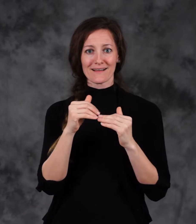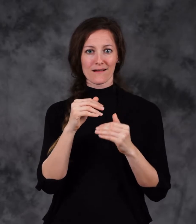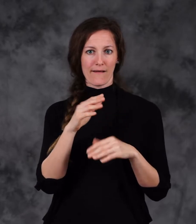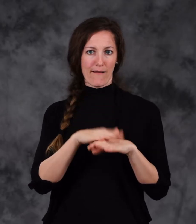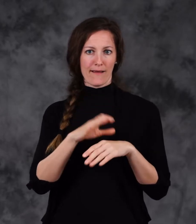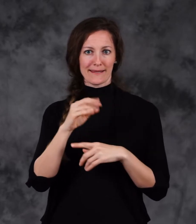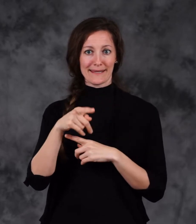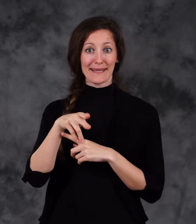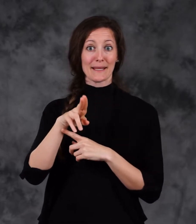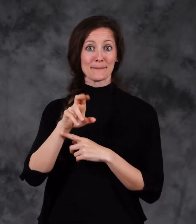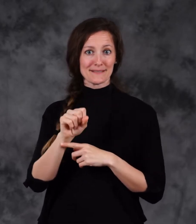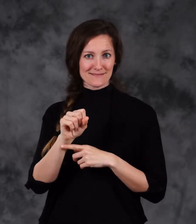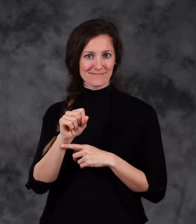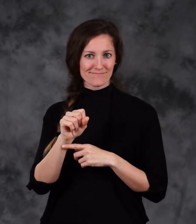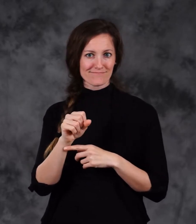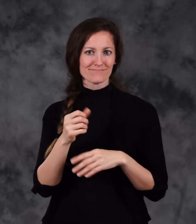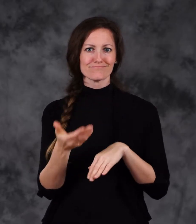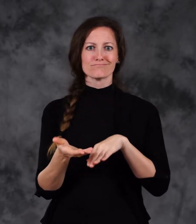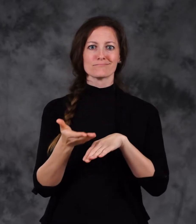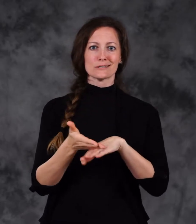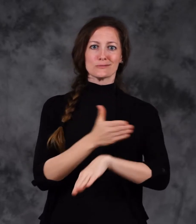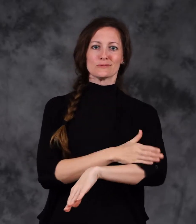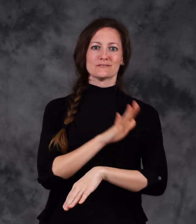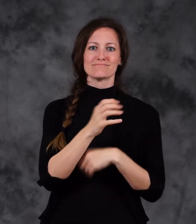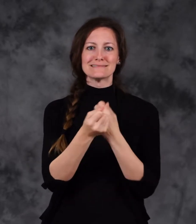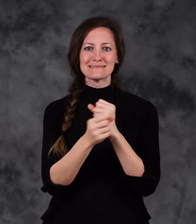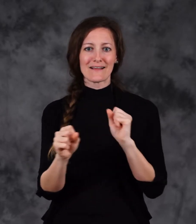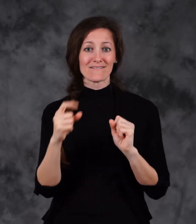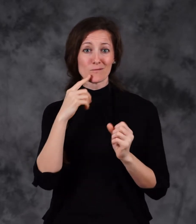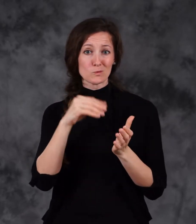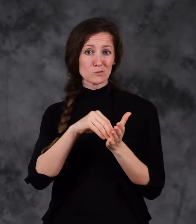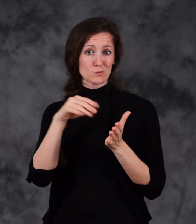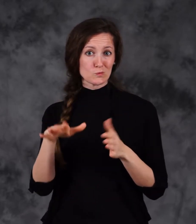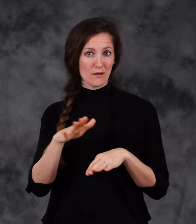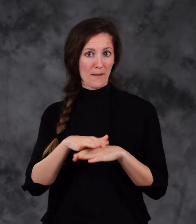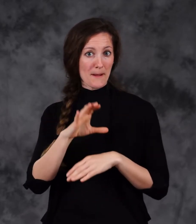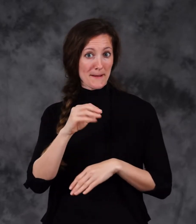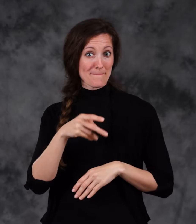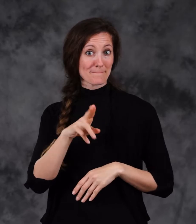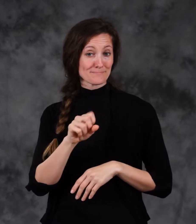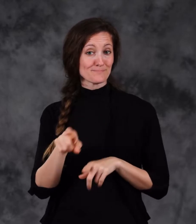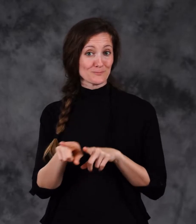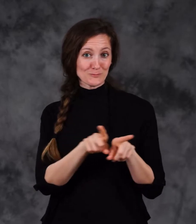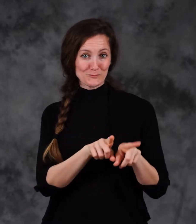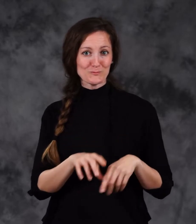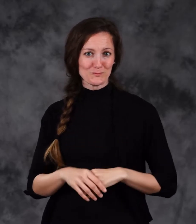on the campuses and to increase safety for students on campus.